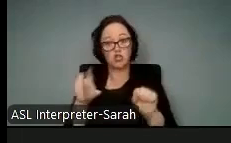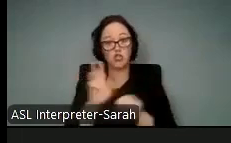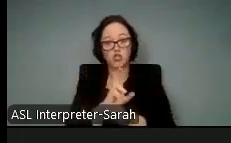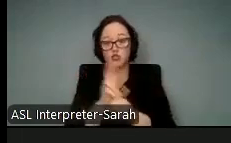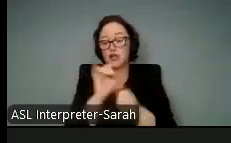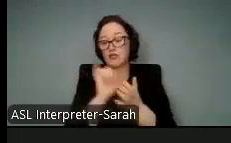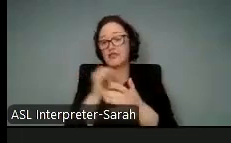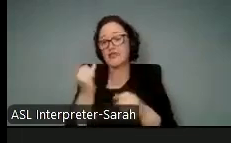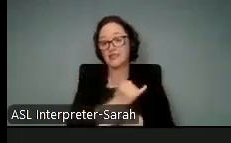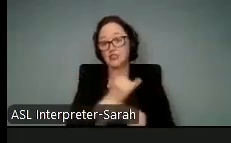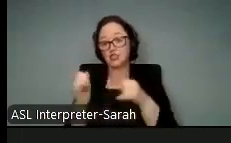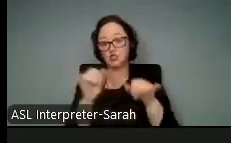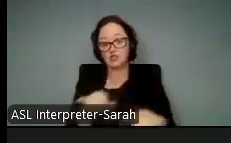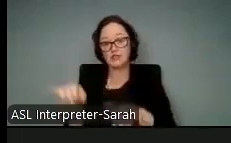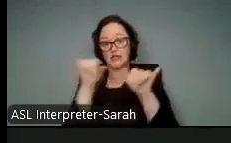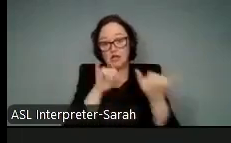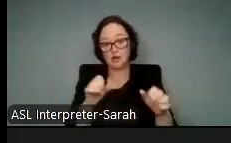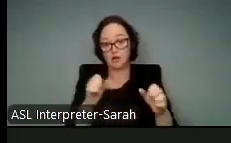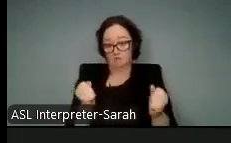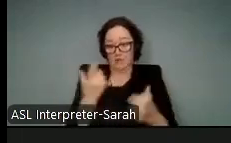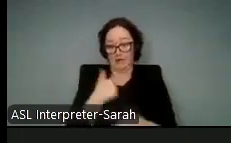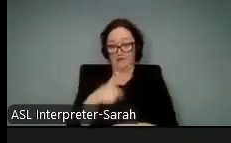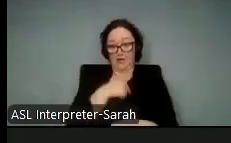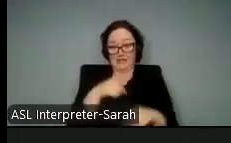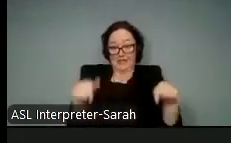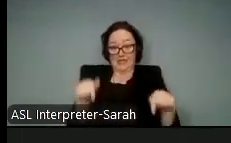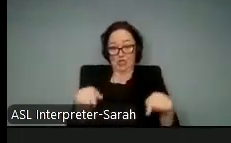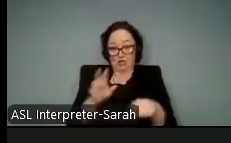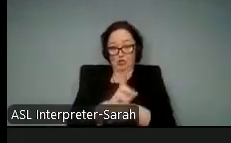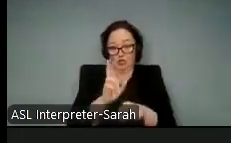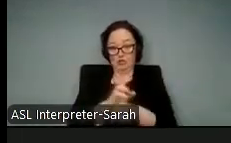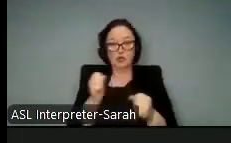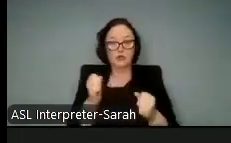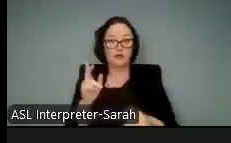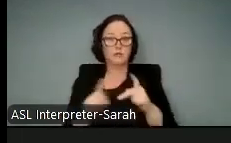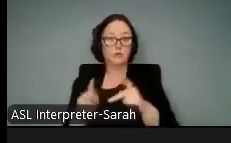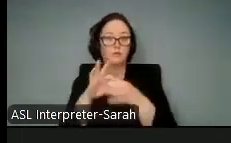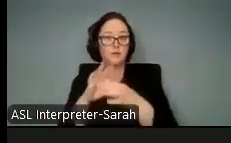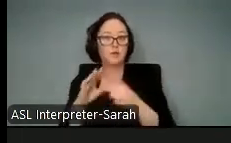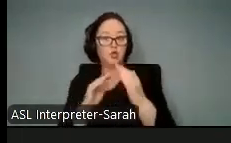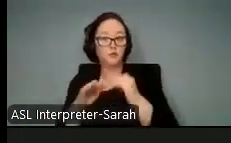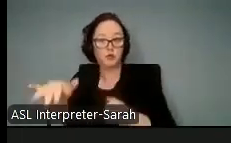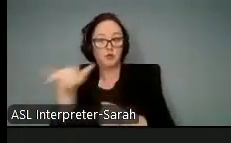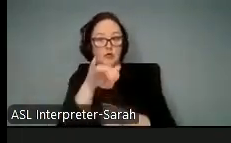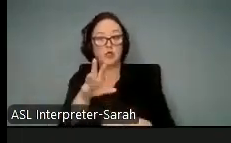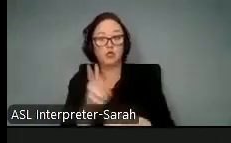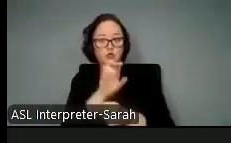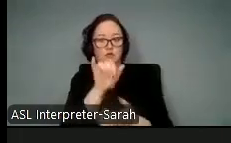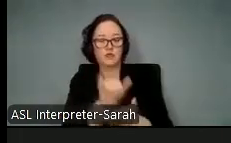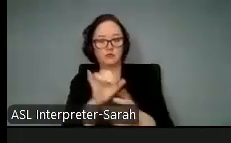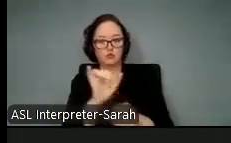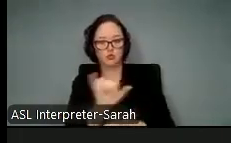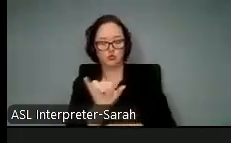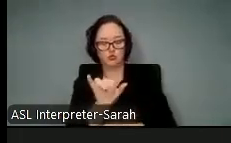it's what a lot of us use here and what a lot of people in the community use. It's also a fantastic open point for beginners.